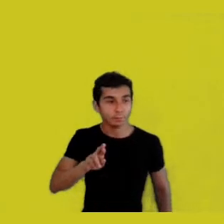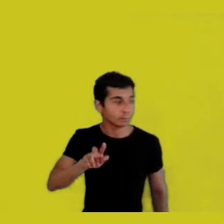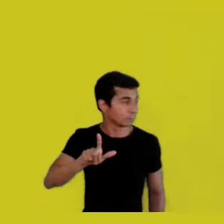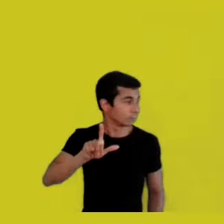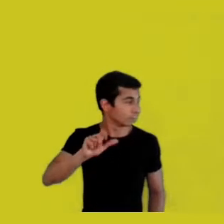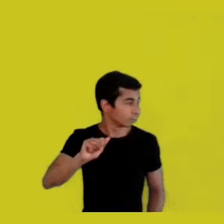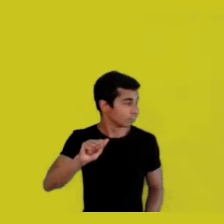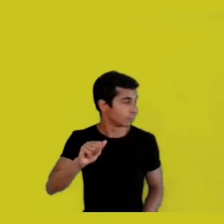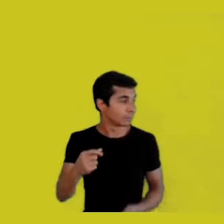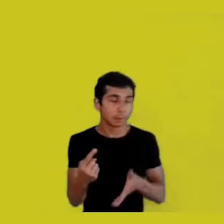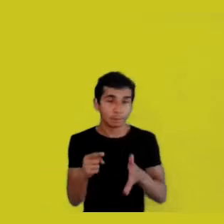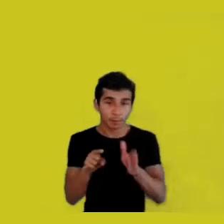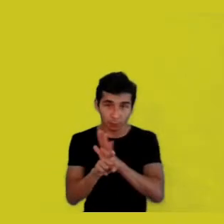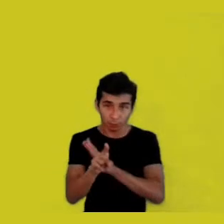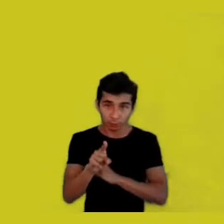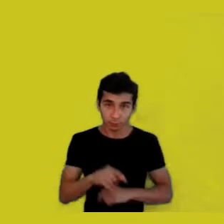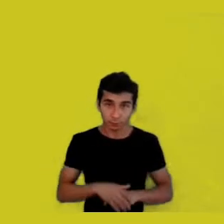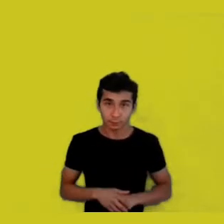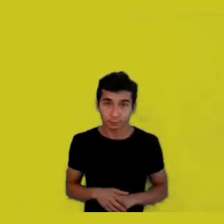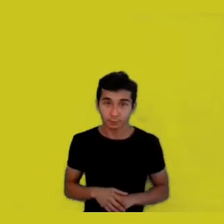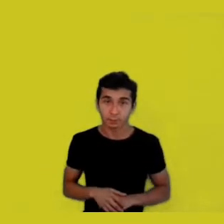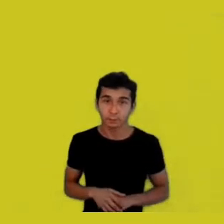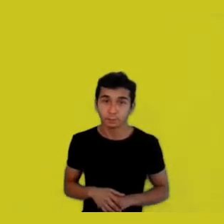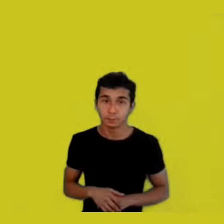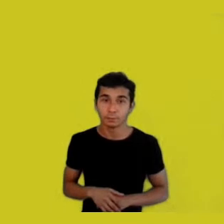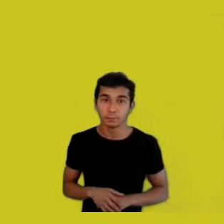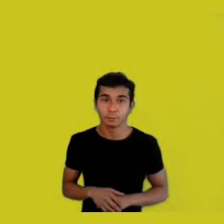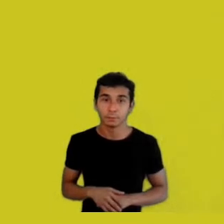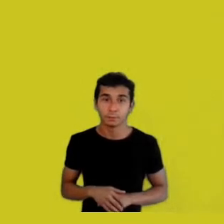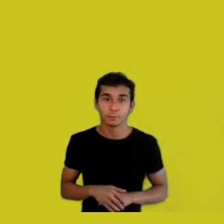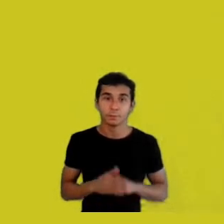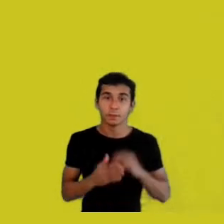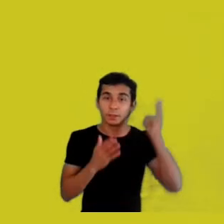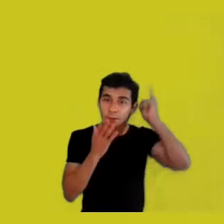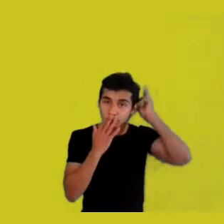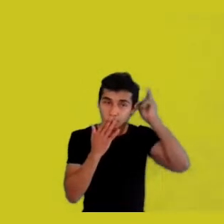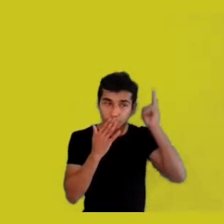rehearsing this Native American thought, or perspective,